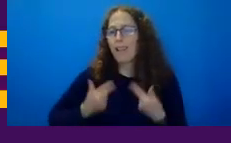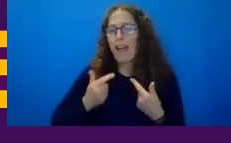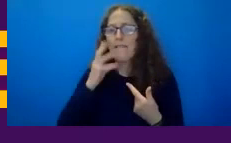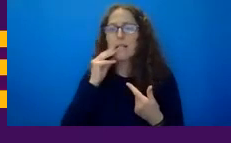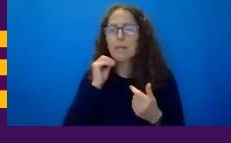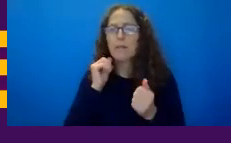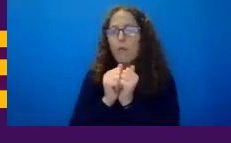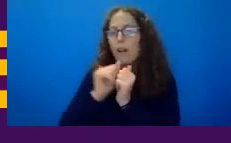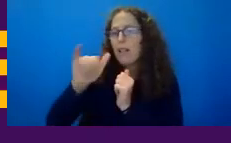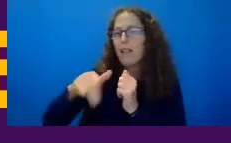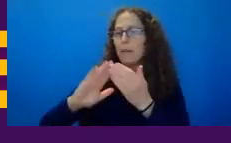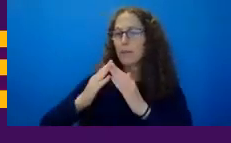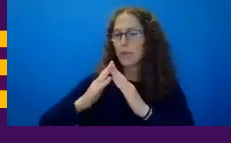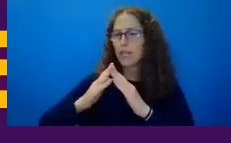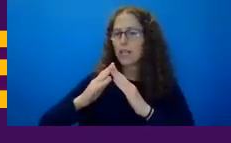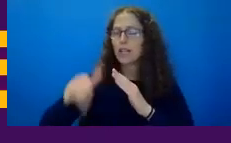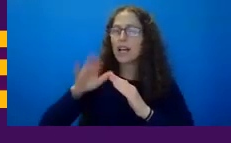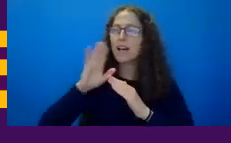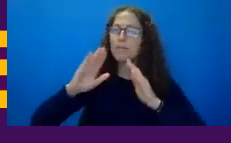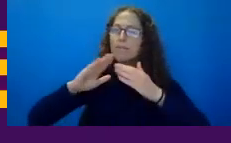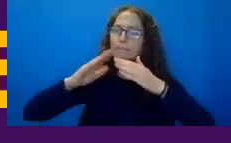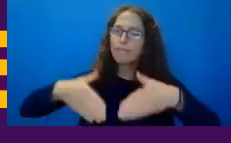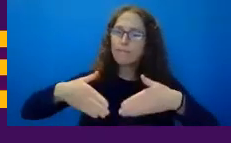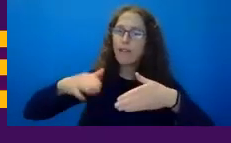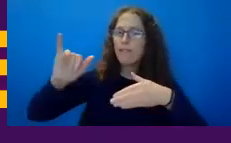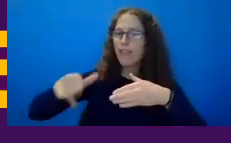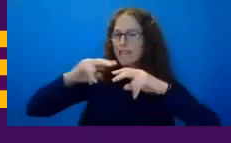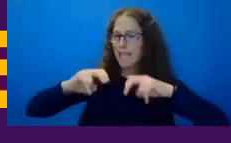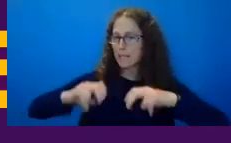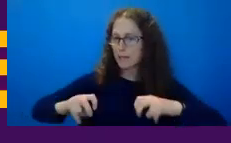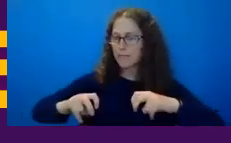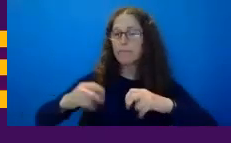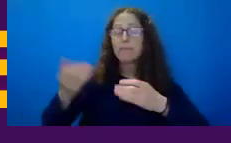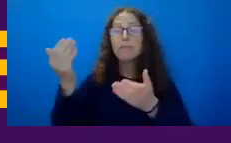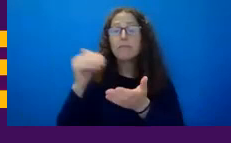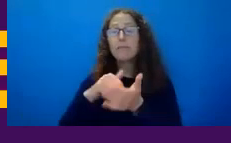OR THE KING COUNTY DEPARTMENT OF COMMUNITY HUMAN SERVICES. ADDITIONALLY, PRIORITY WILL BE GIVEN TO APPLICANTS THAT ARE